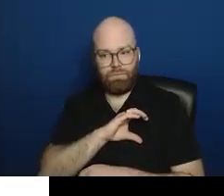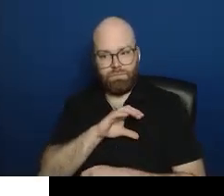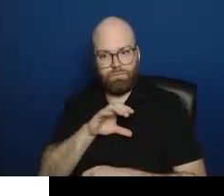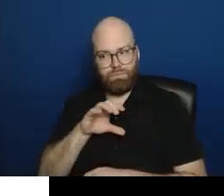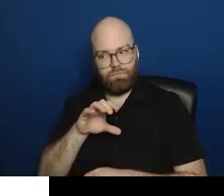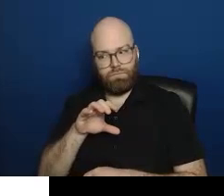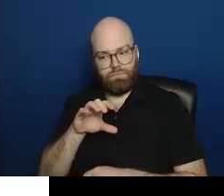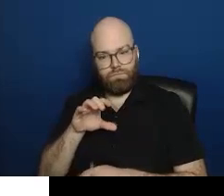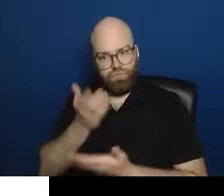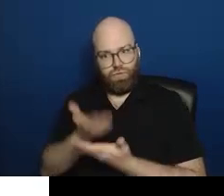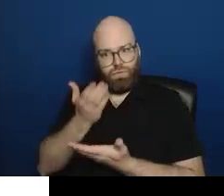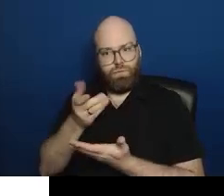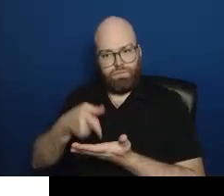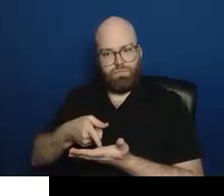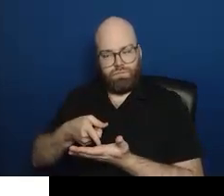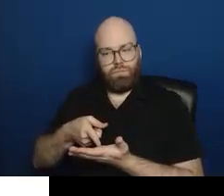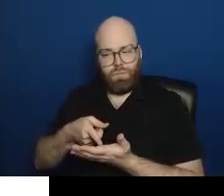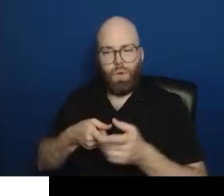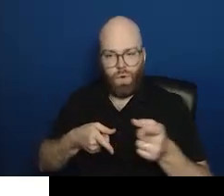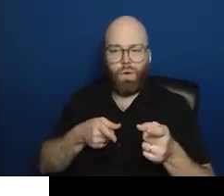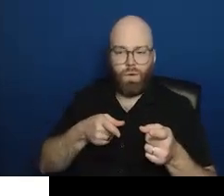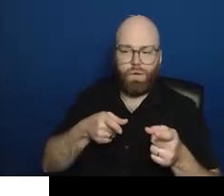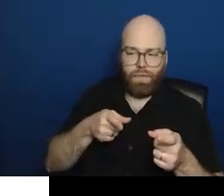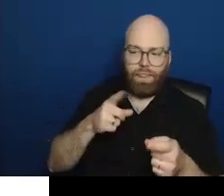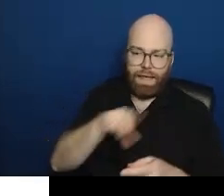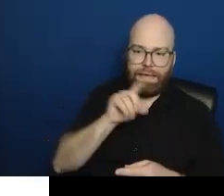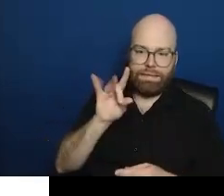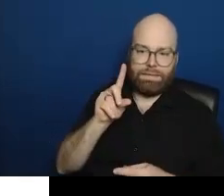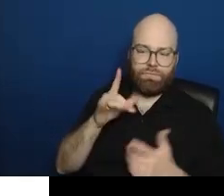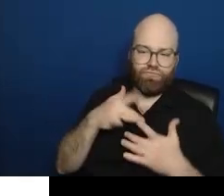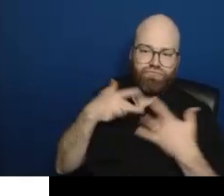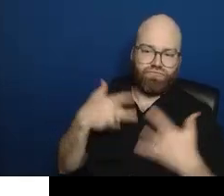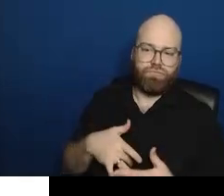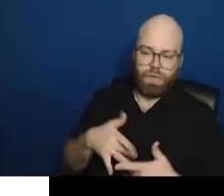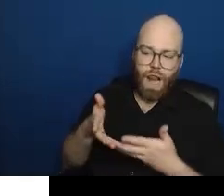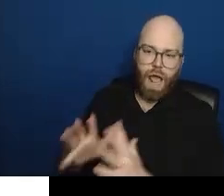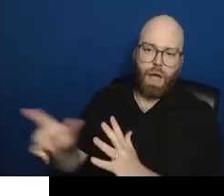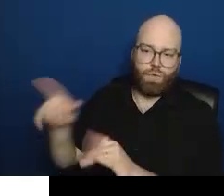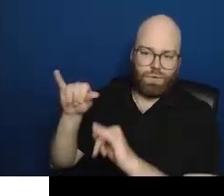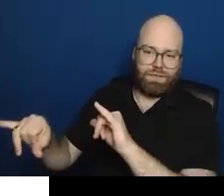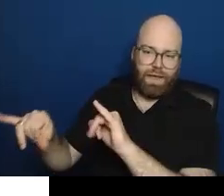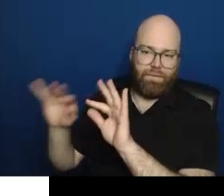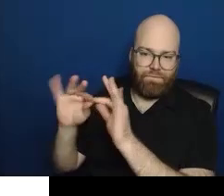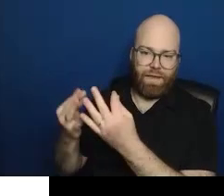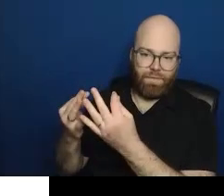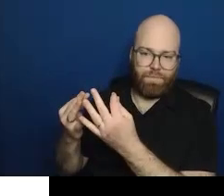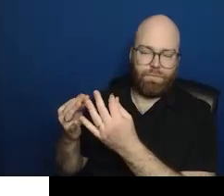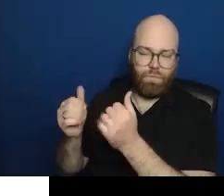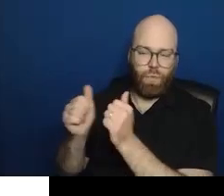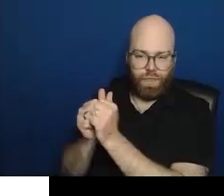the discretion was exercised and they were allowed to, to remain with the family. They were still put in proceedings, but at least